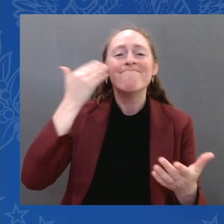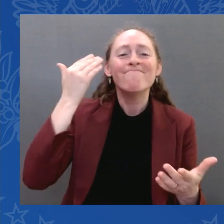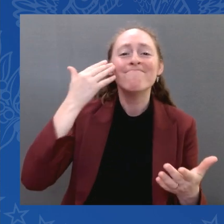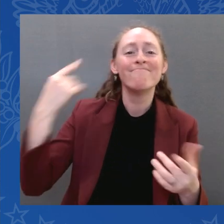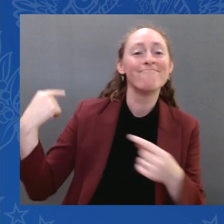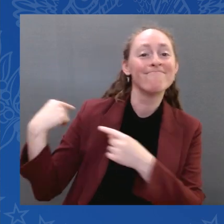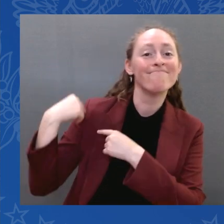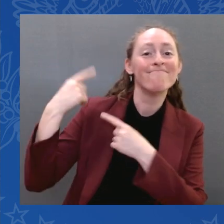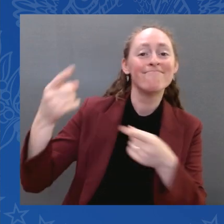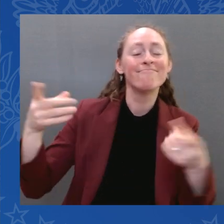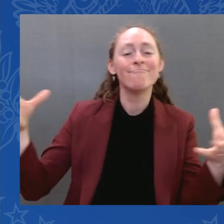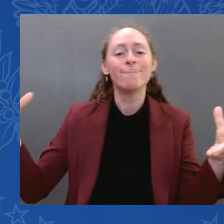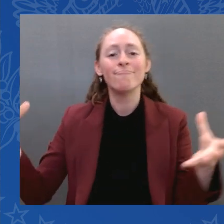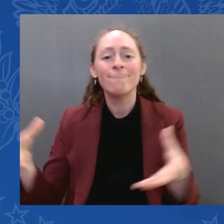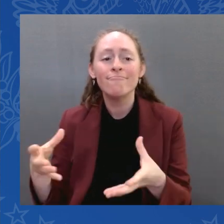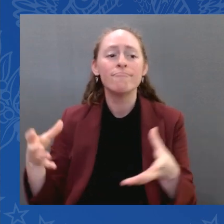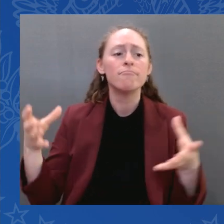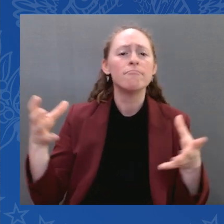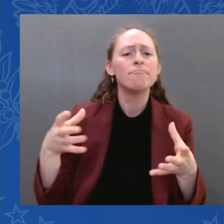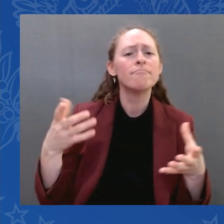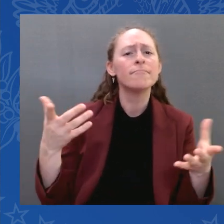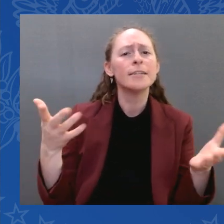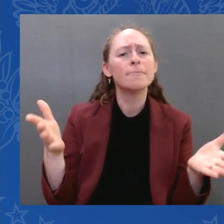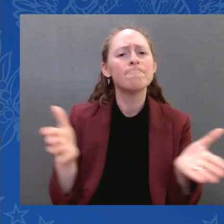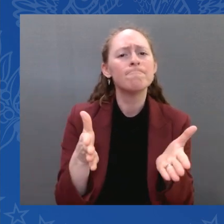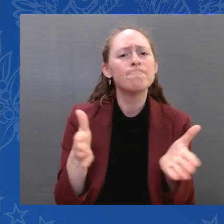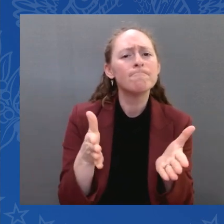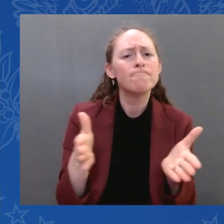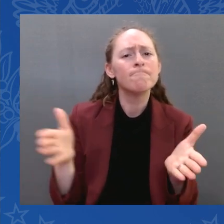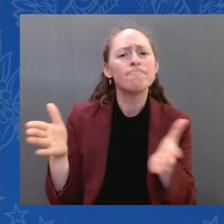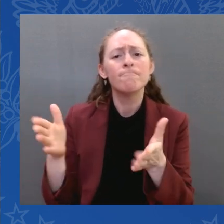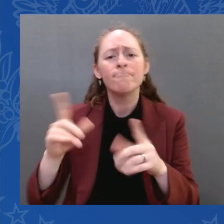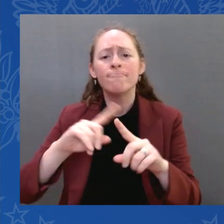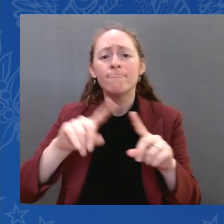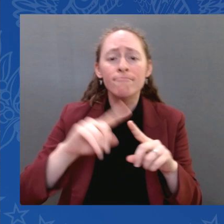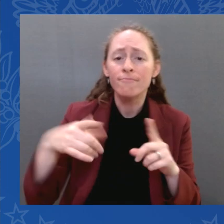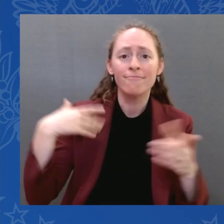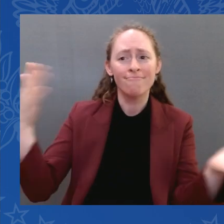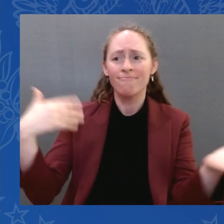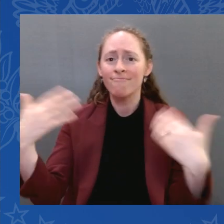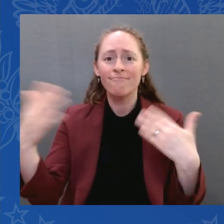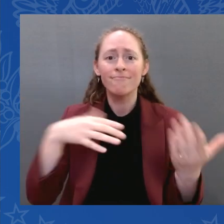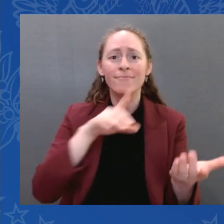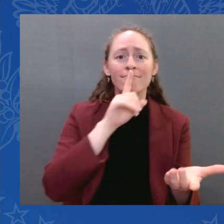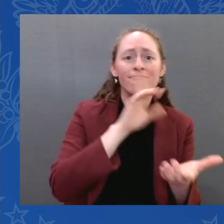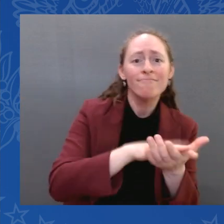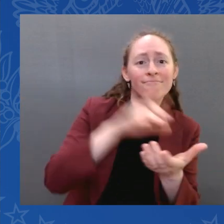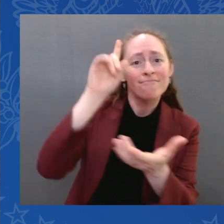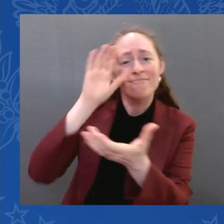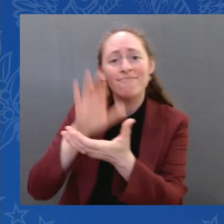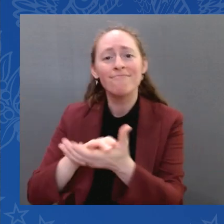and it has been so special to get to know you. Being a political spouse is an experience